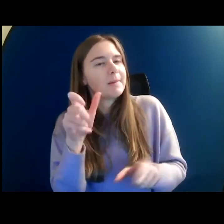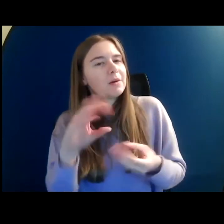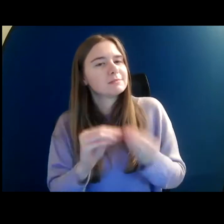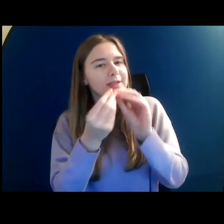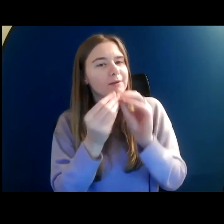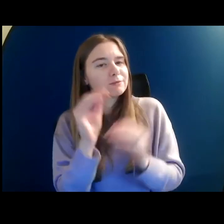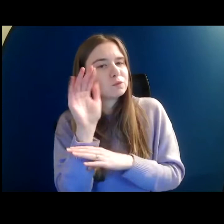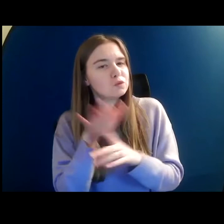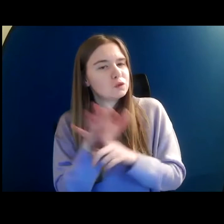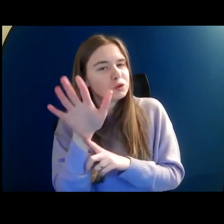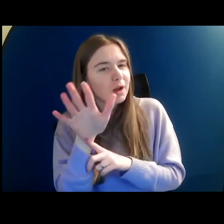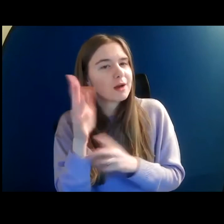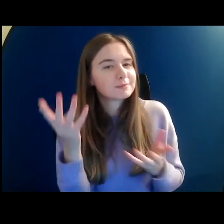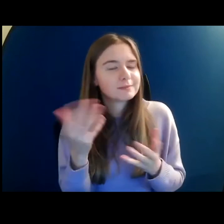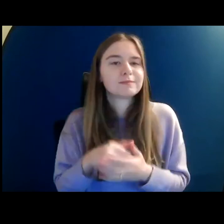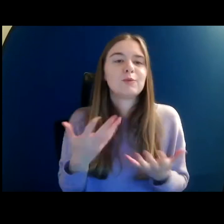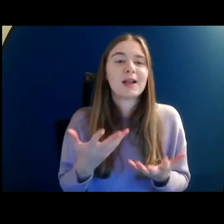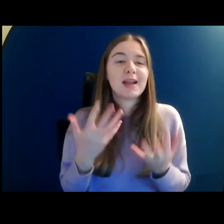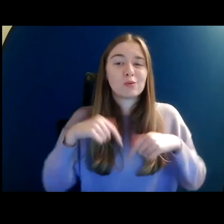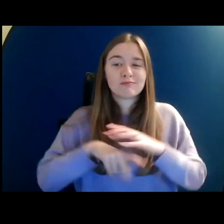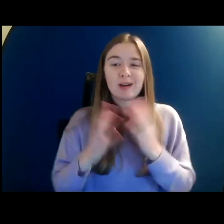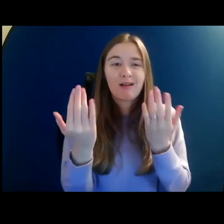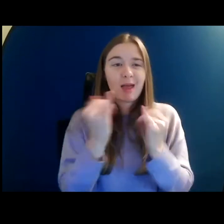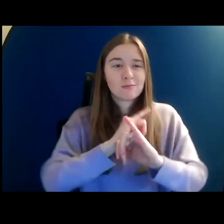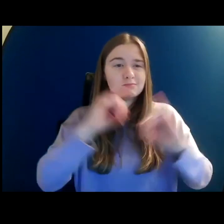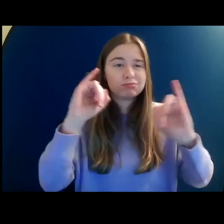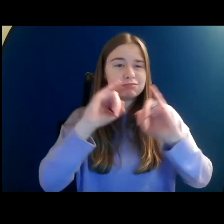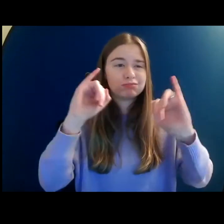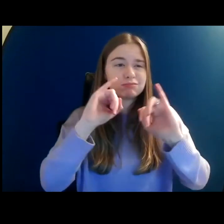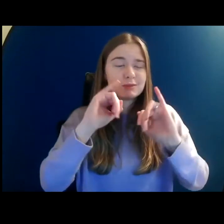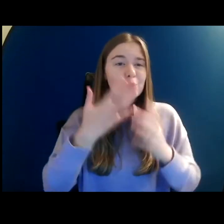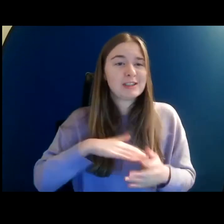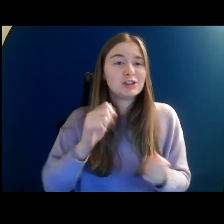We are in a climate emergency. Urgent change is vital and possible, and young people today are the generation